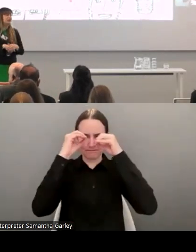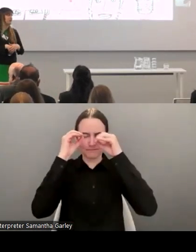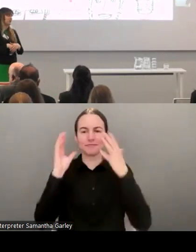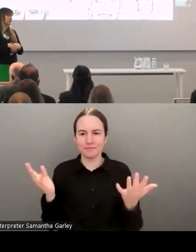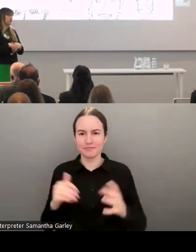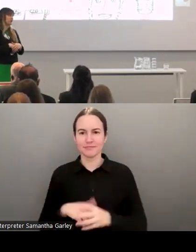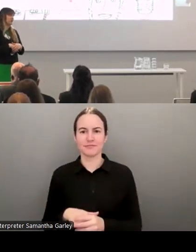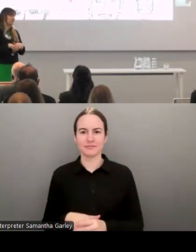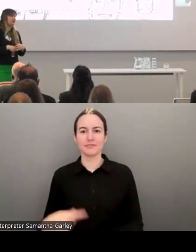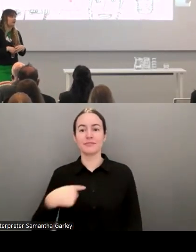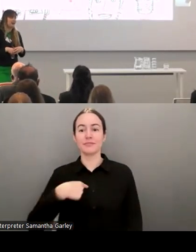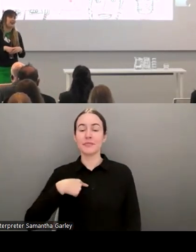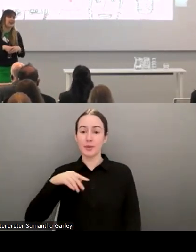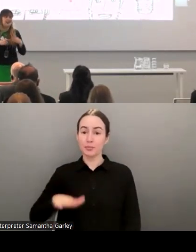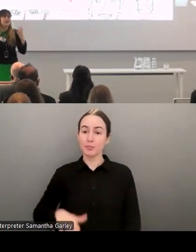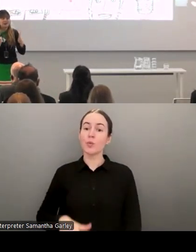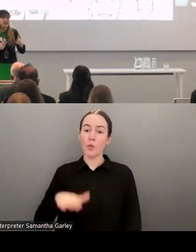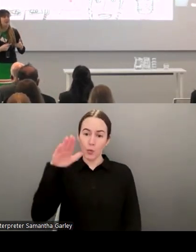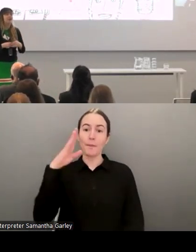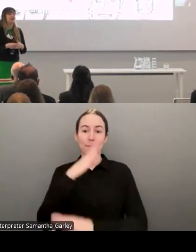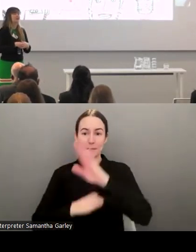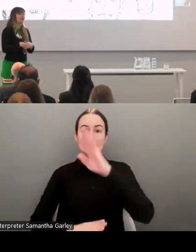also, being a person that grew up in, like, the disability community with cerebral palsy,